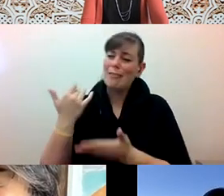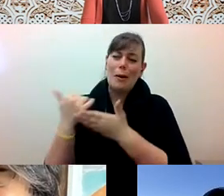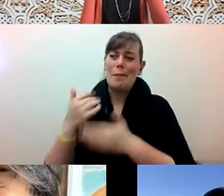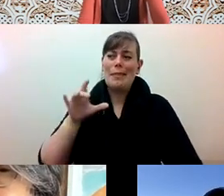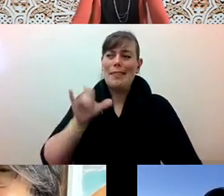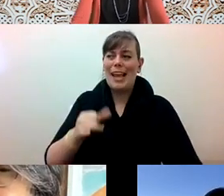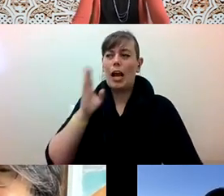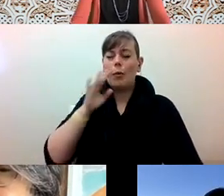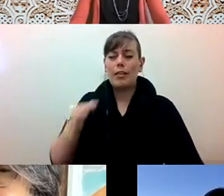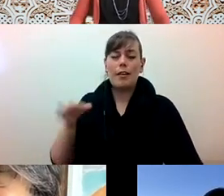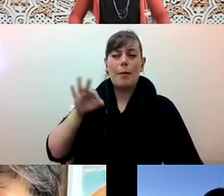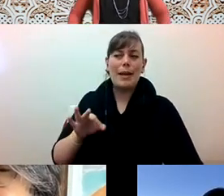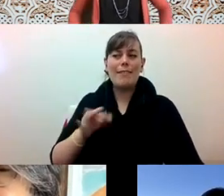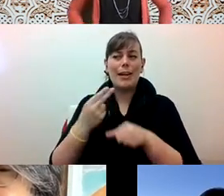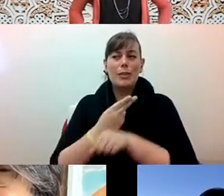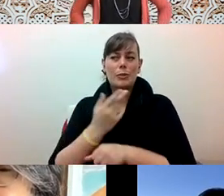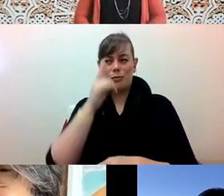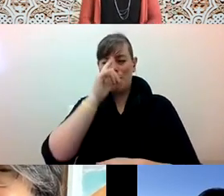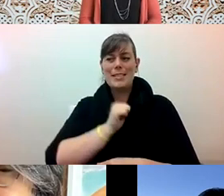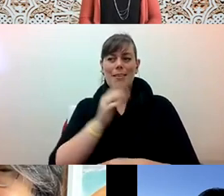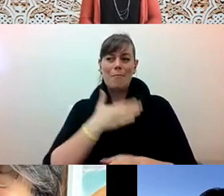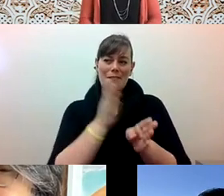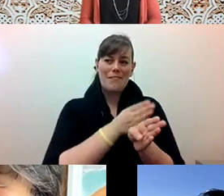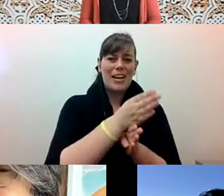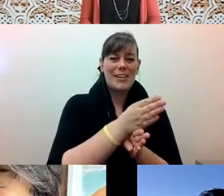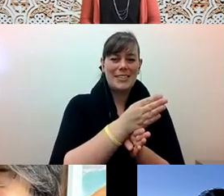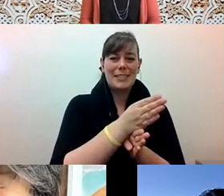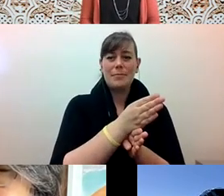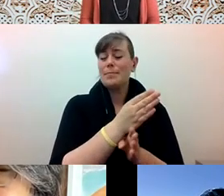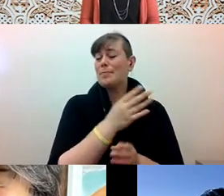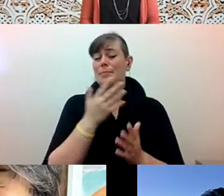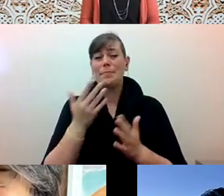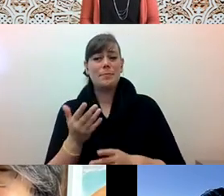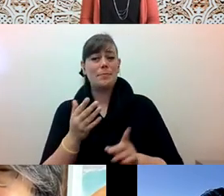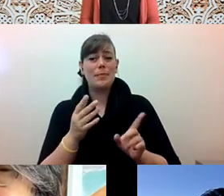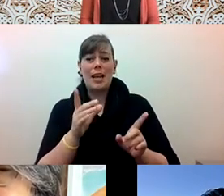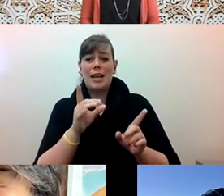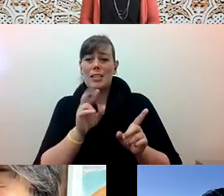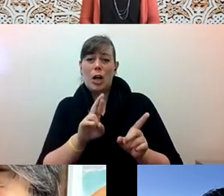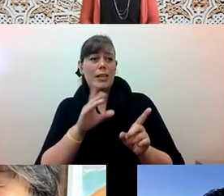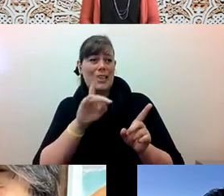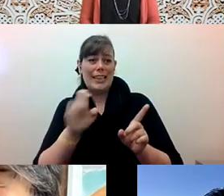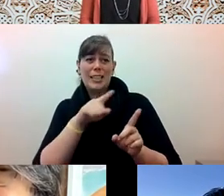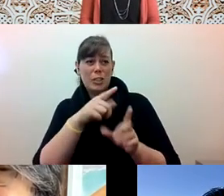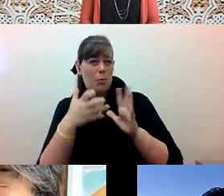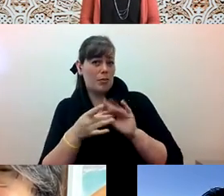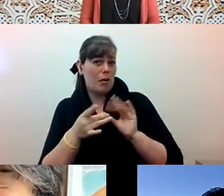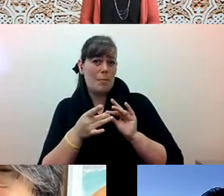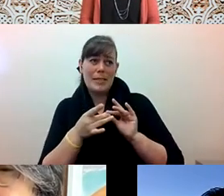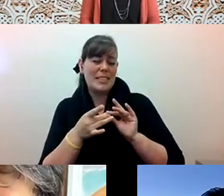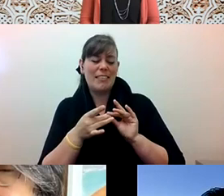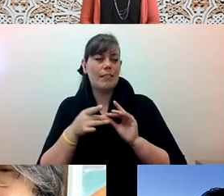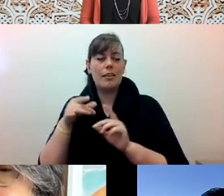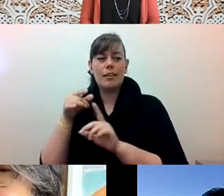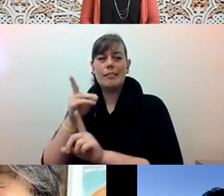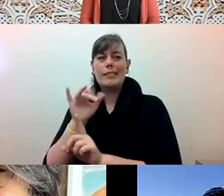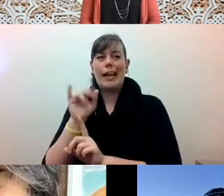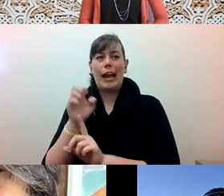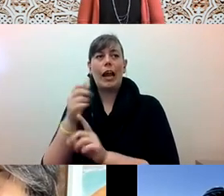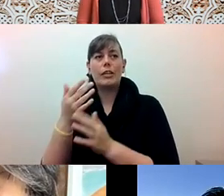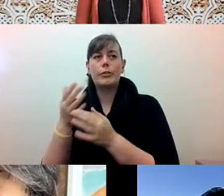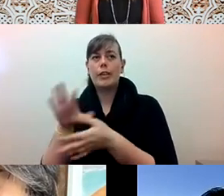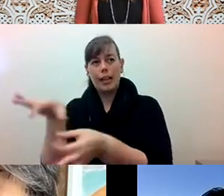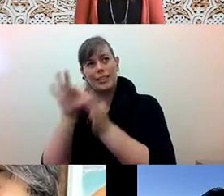Kyle Livie (he/him/his): Do any of the... Katherine, did you want to speak to that? Dr. Lee, no? Okay, yeah she kind of hit it out of the park. She... that was pretty good. Excellent, Thank you.